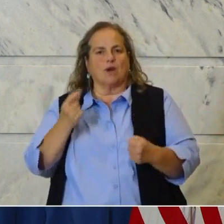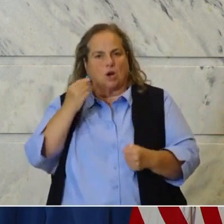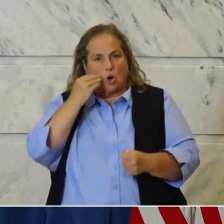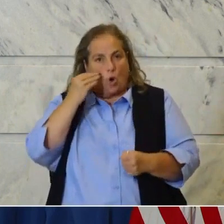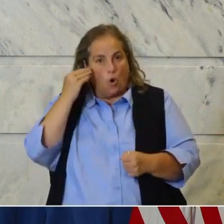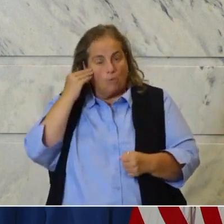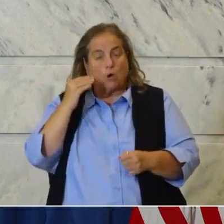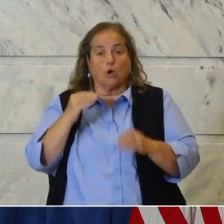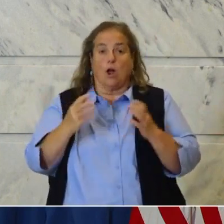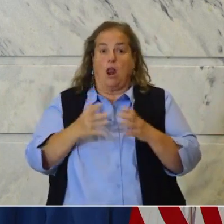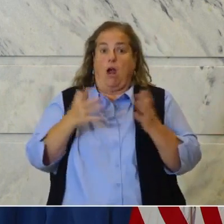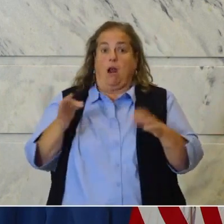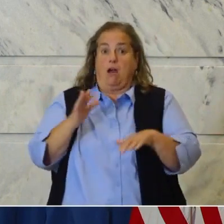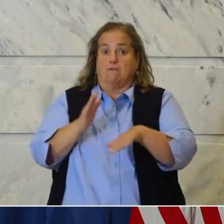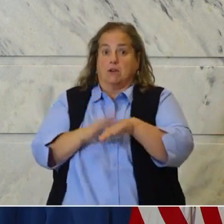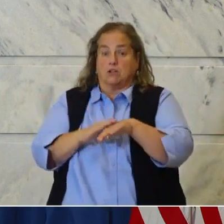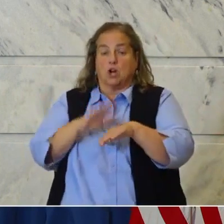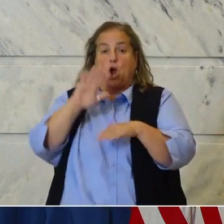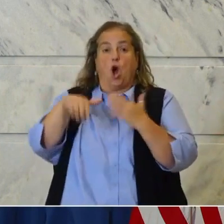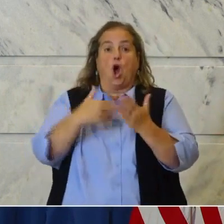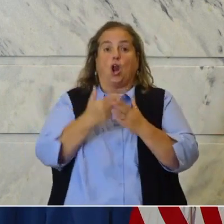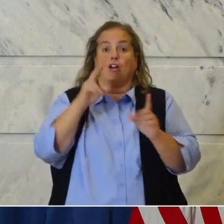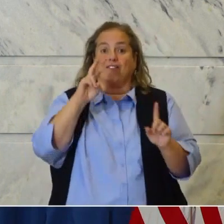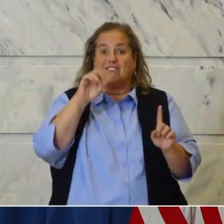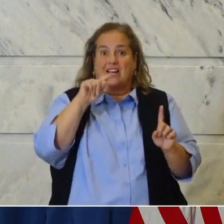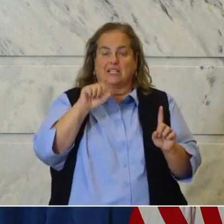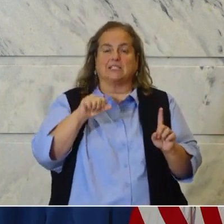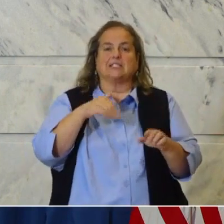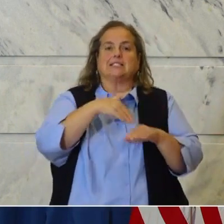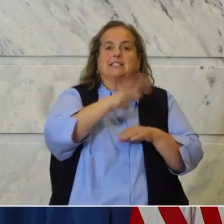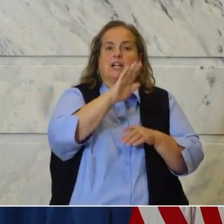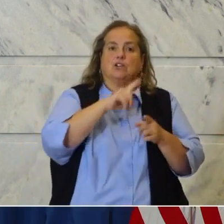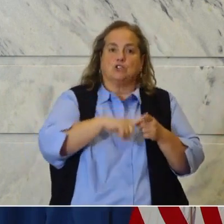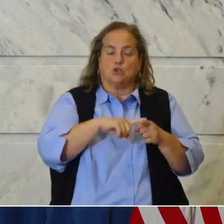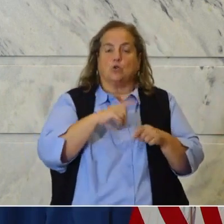positive veterans have been sent to the Appalachian Regional Healthcare, and